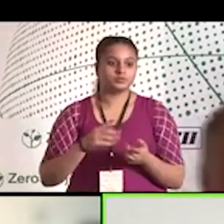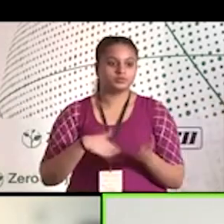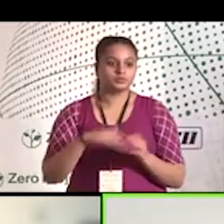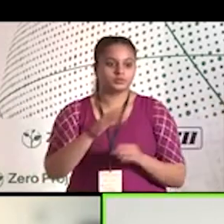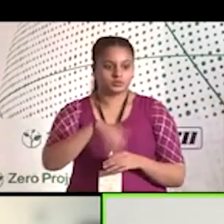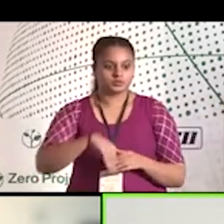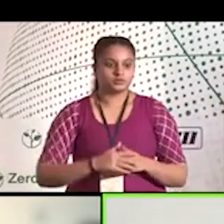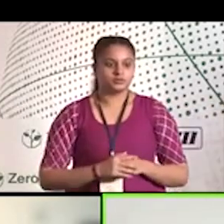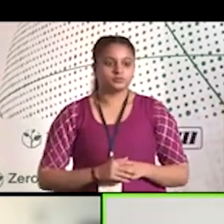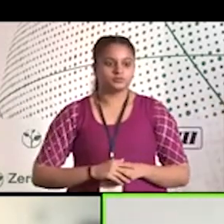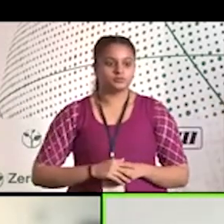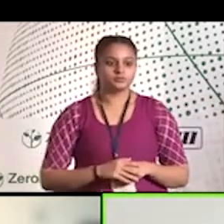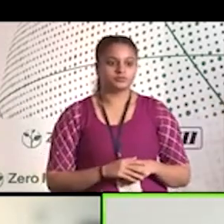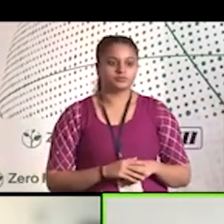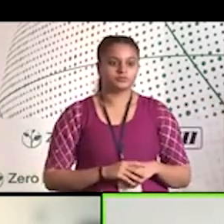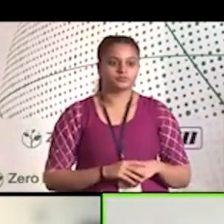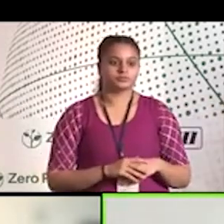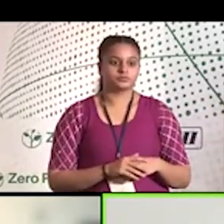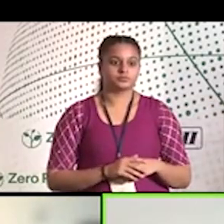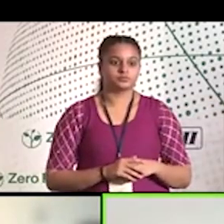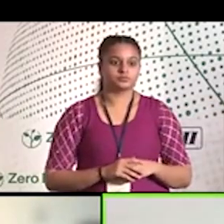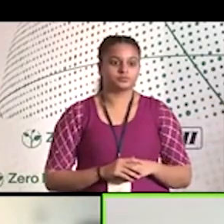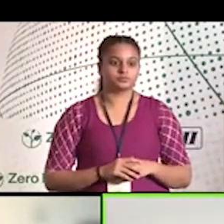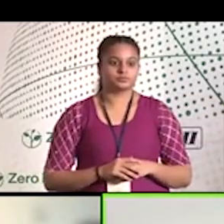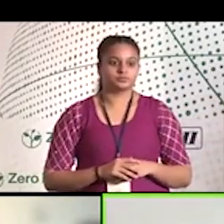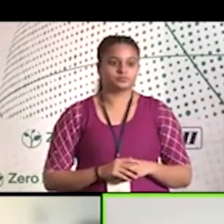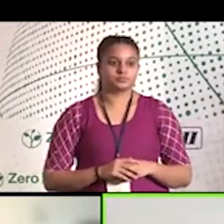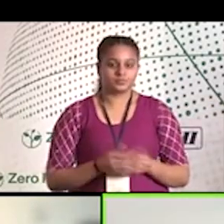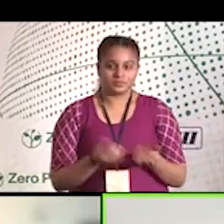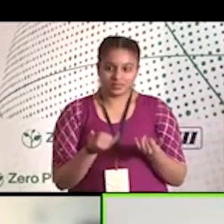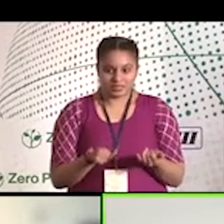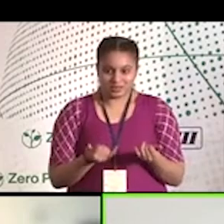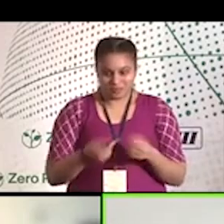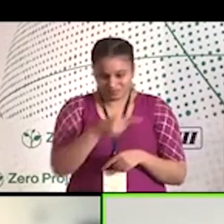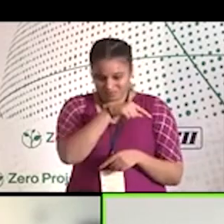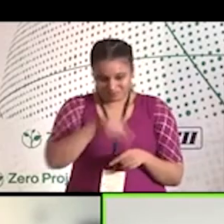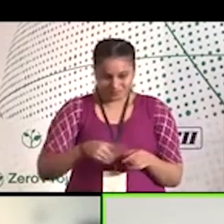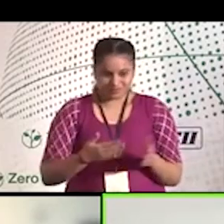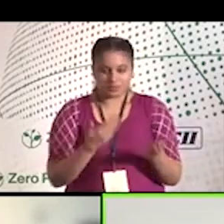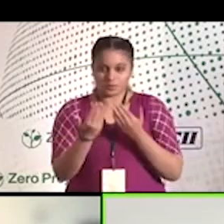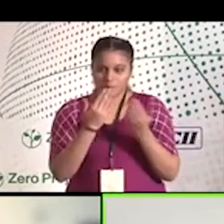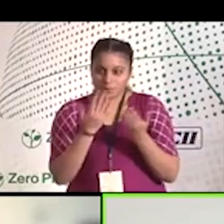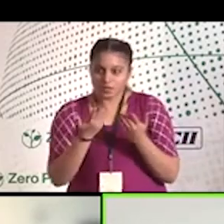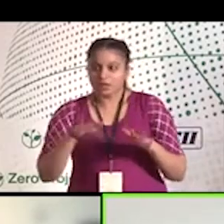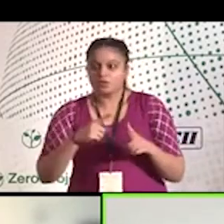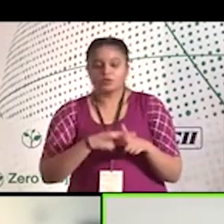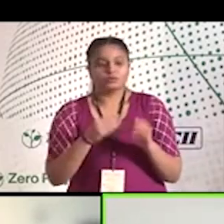exclusive employer spot interviews. And you also kind of compared that with the job fair option.